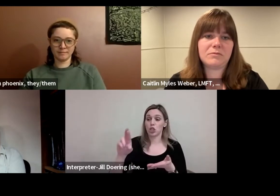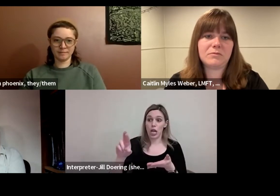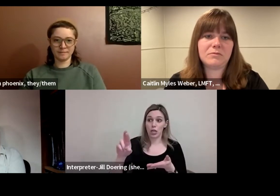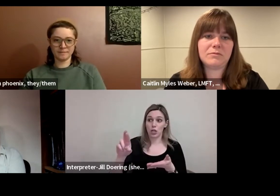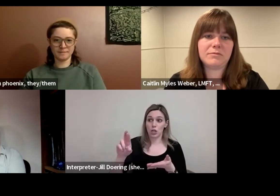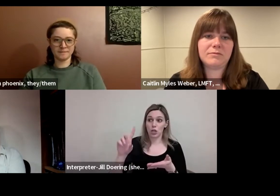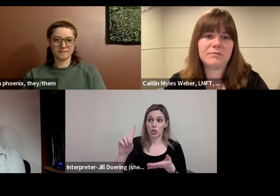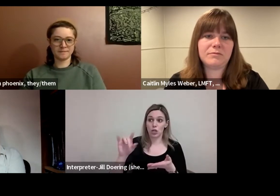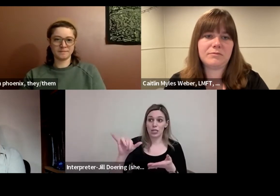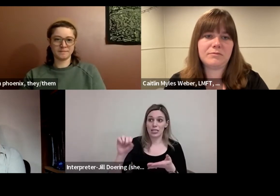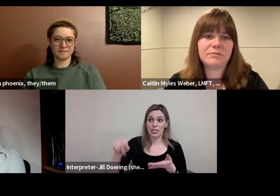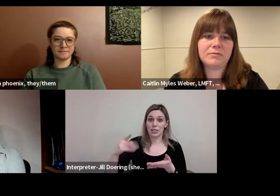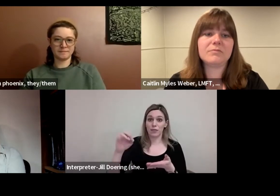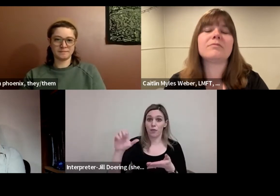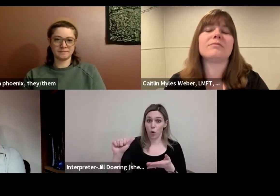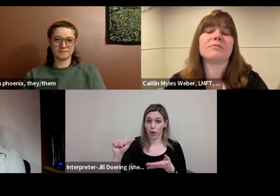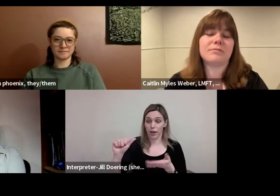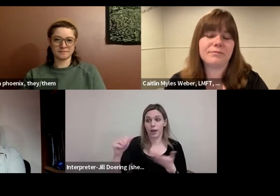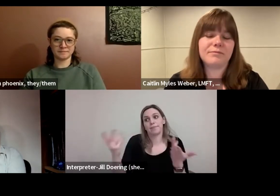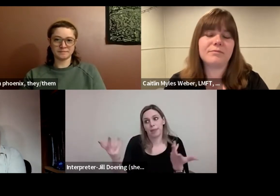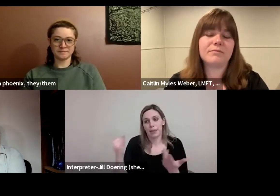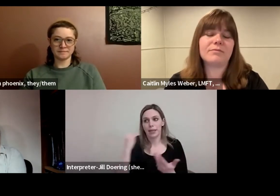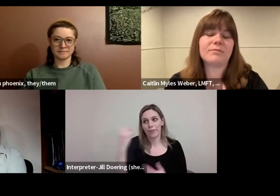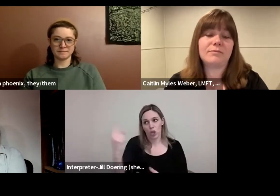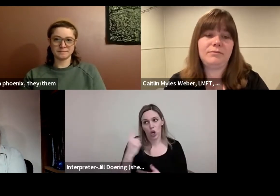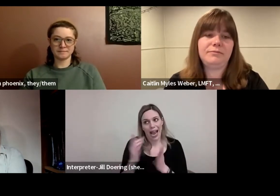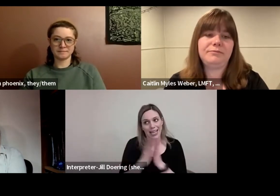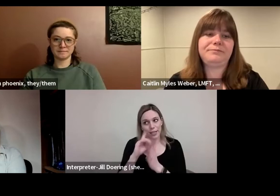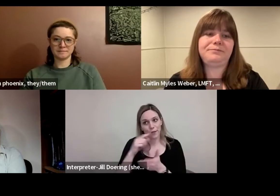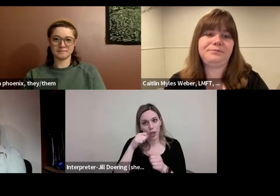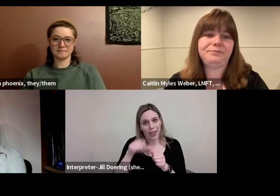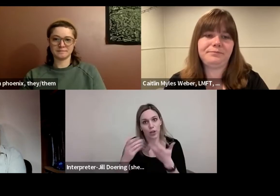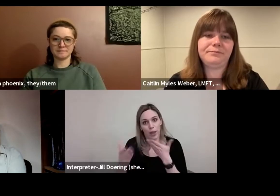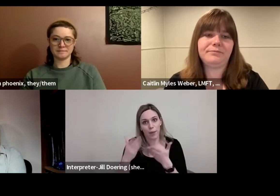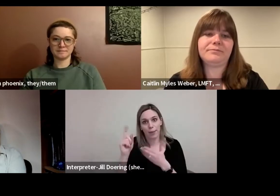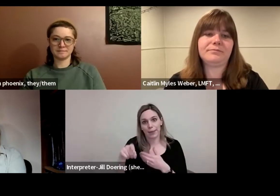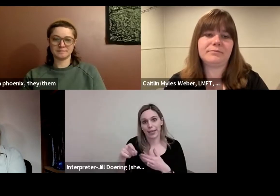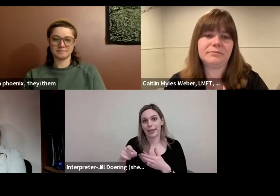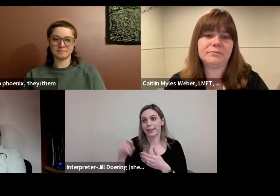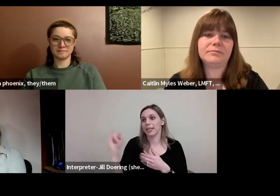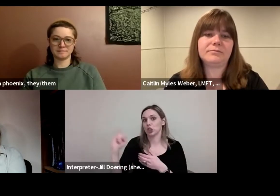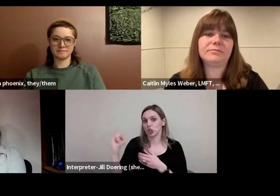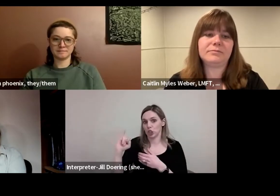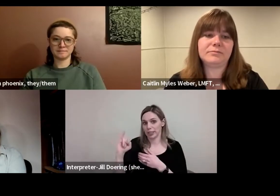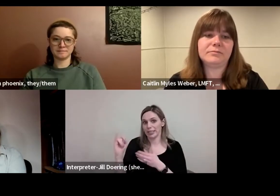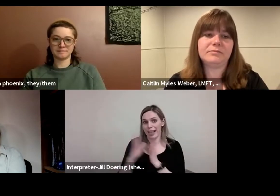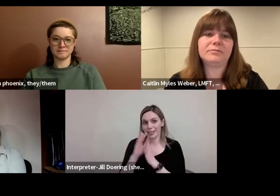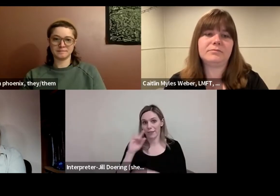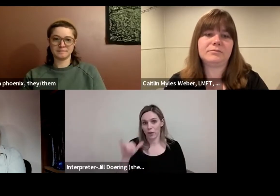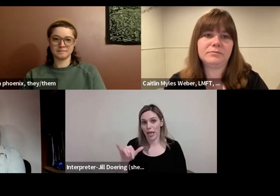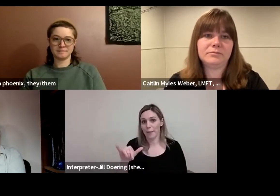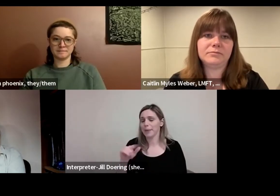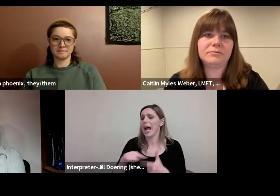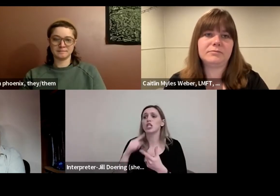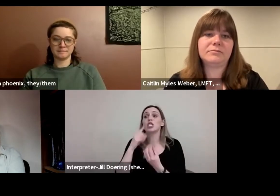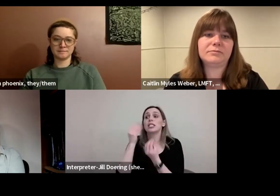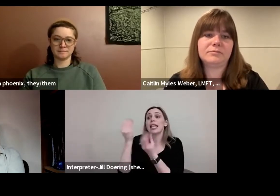if you're already sitting there. If you have the ability to give informed consent, which is basically checking to see if you're your own guardian,